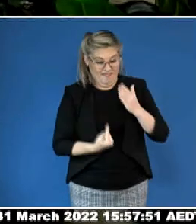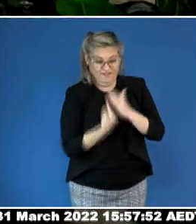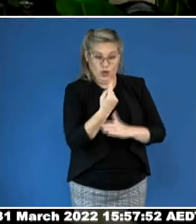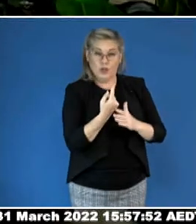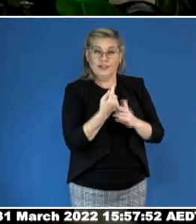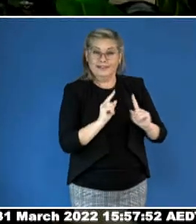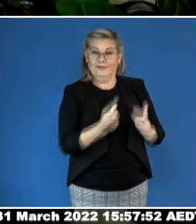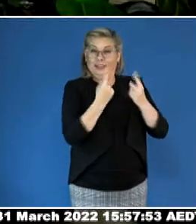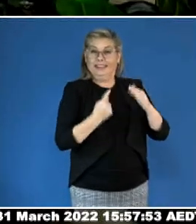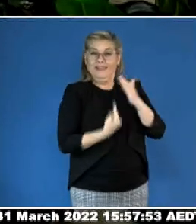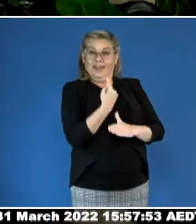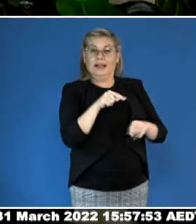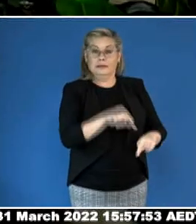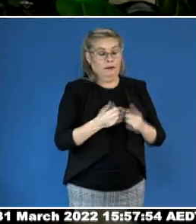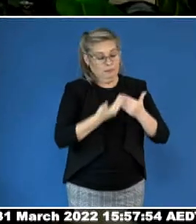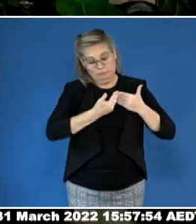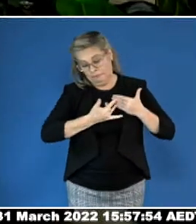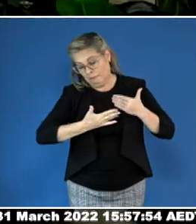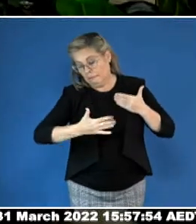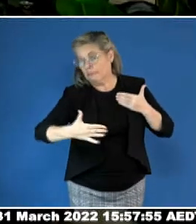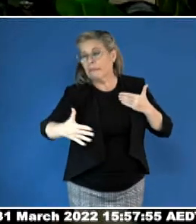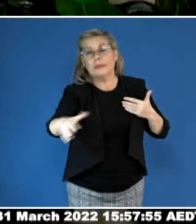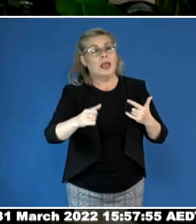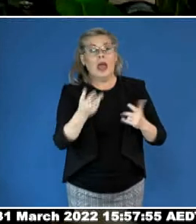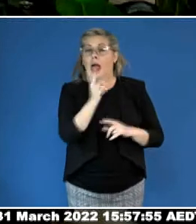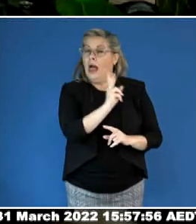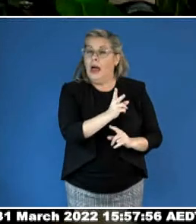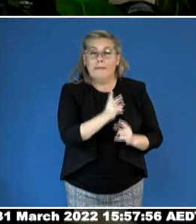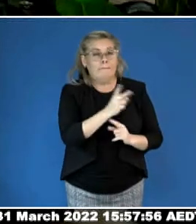We have evolved to online events so we can reach every corner of Australia and in the